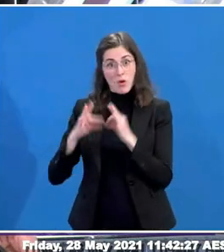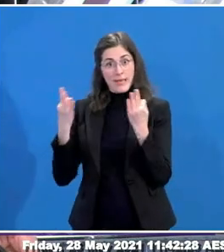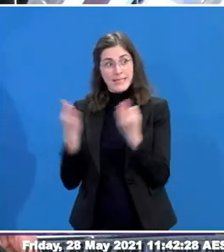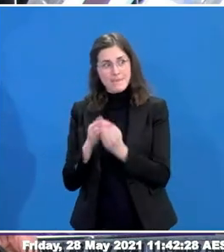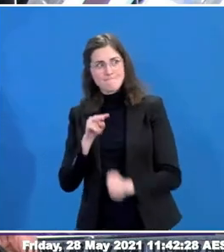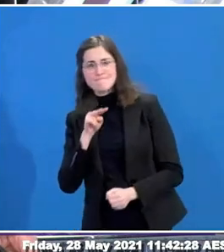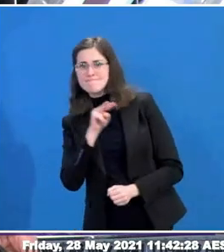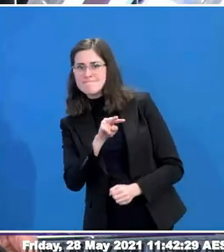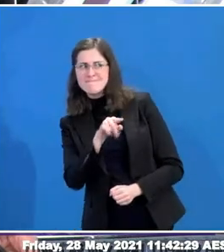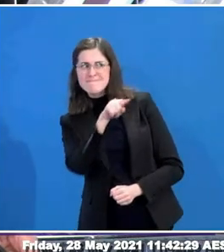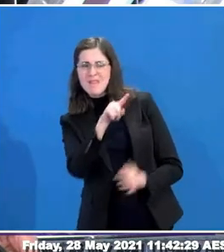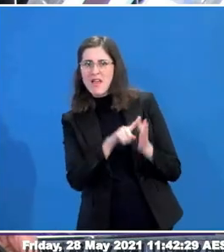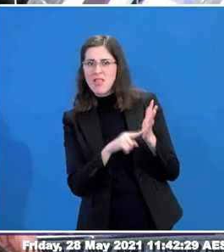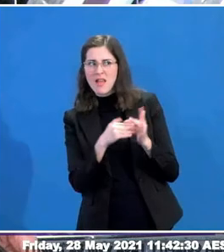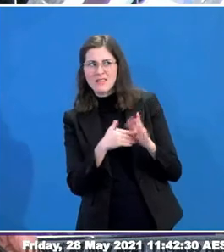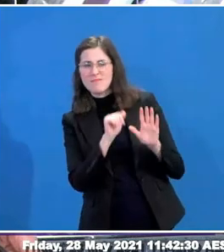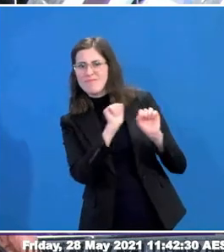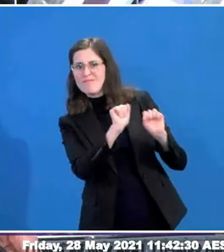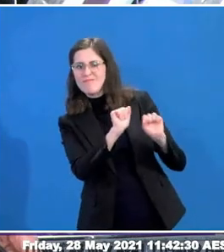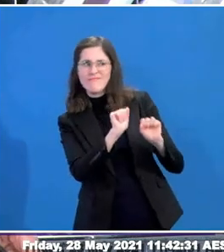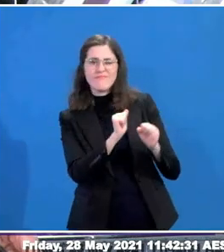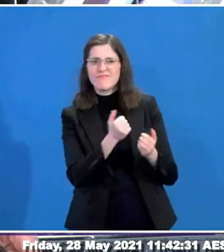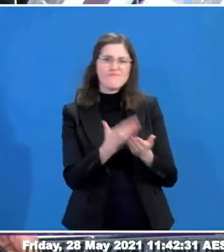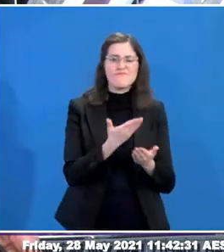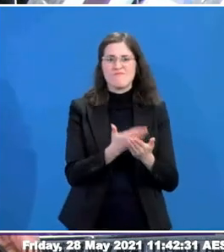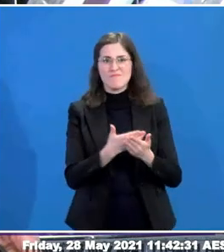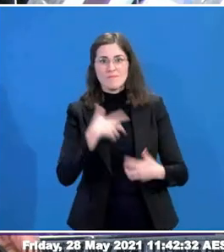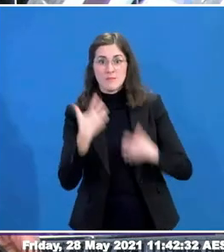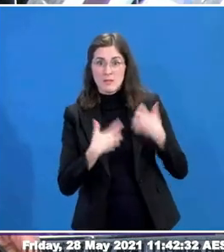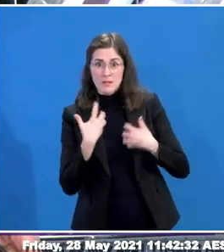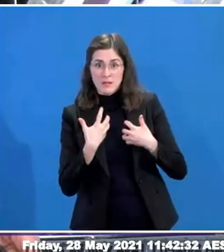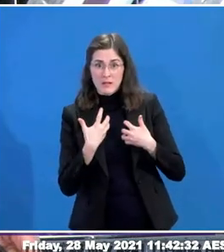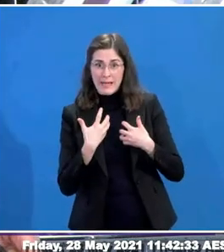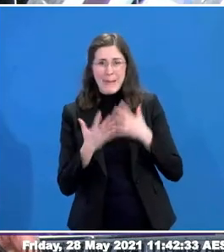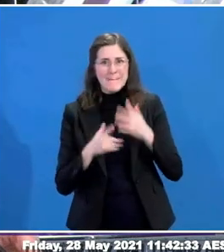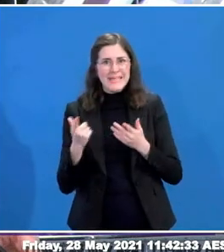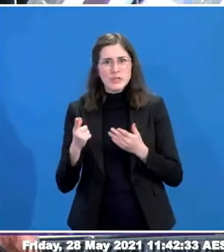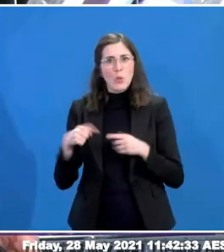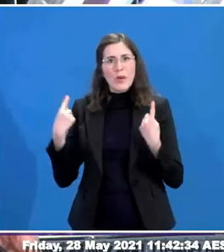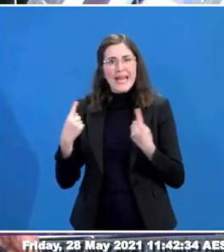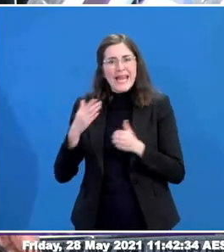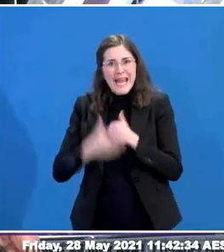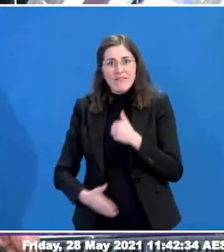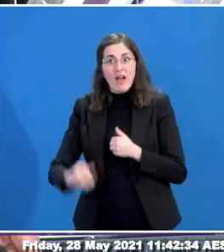would have negatively influenced Sunnyfield's ability to detect